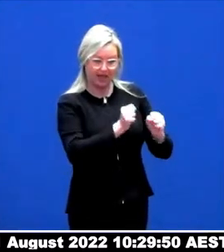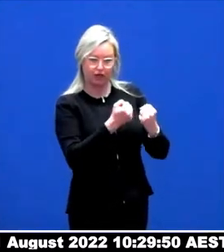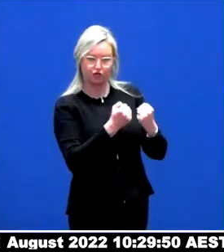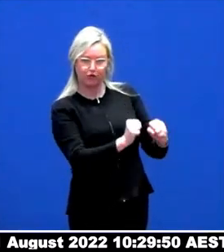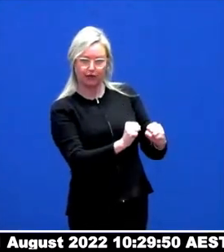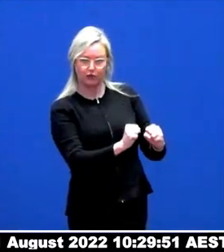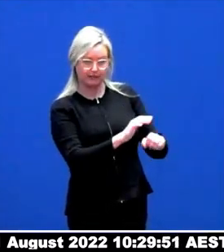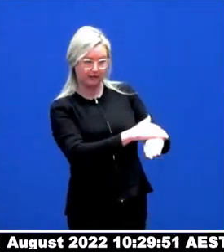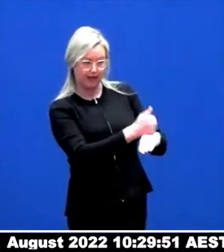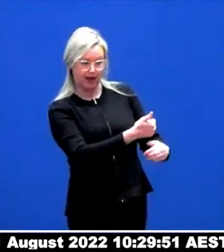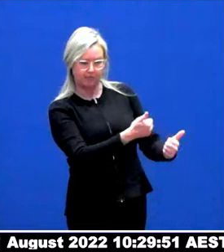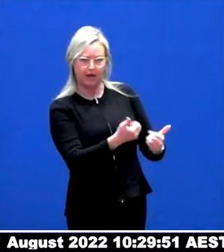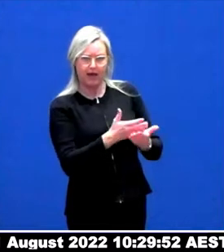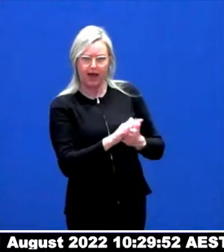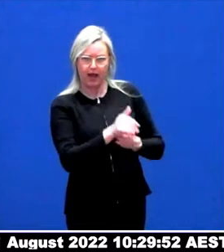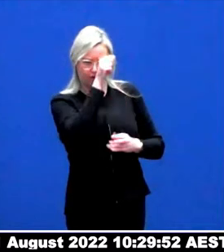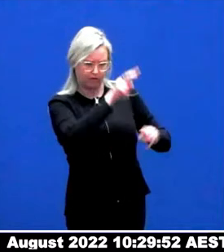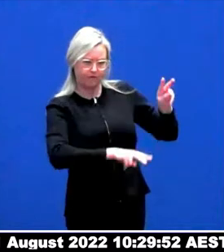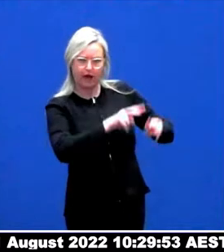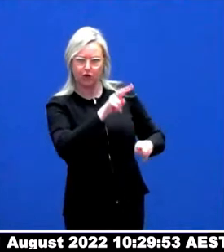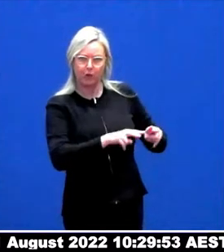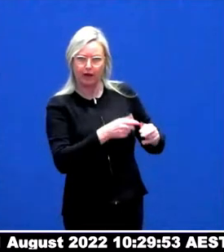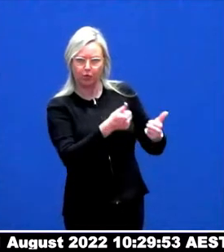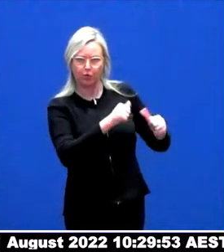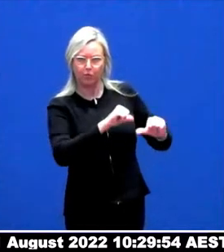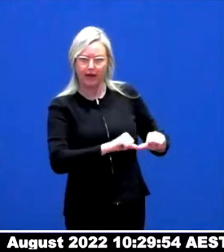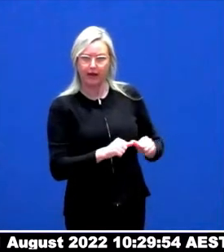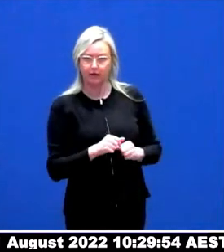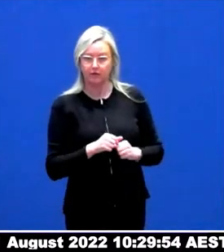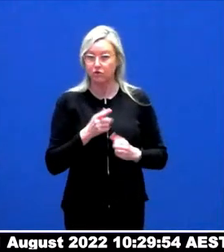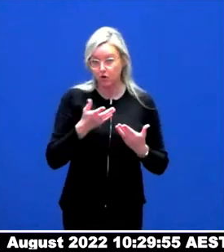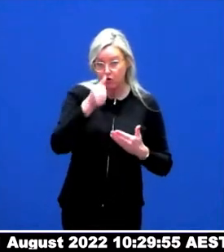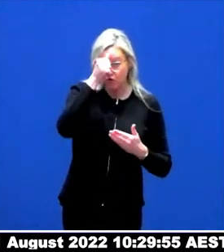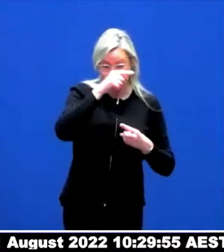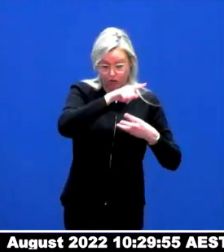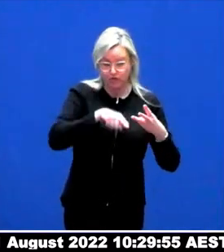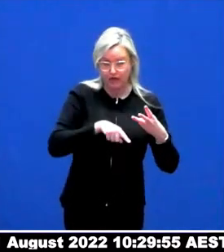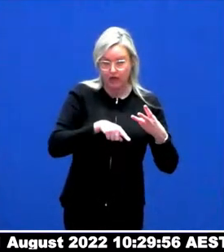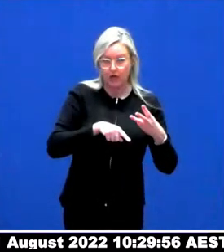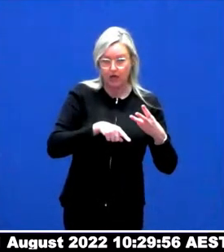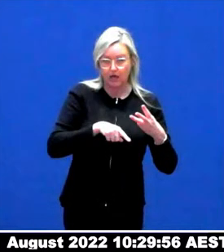So, you're familiar with those three areas? Yes. Yes. MS EASTMAN: And is there any reporting done by the states and